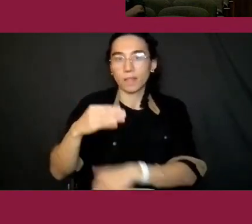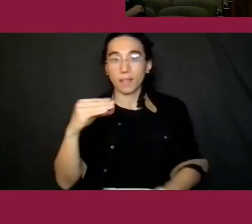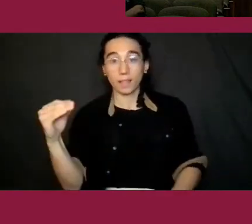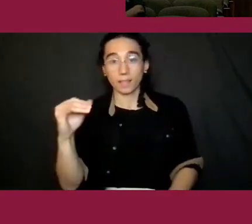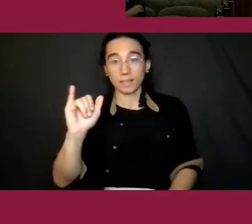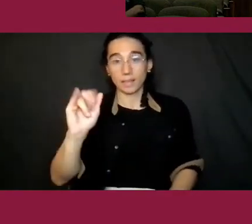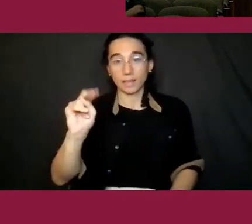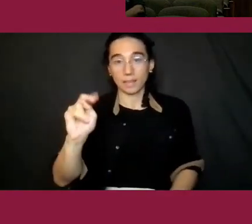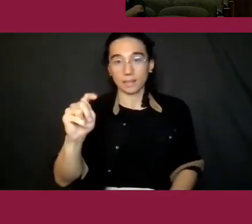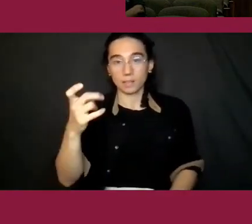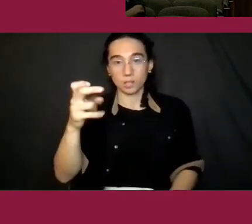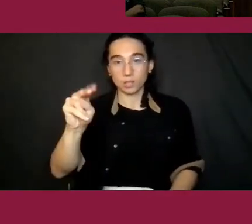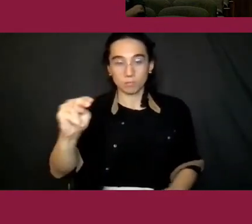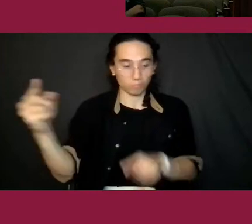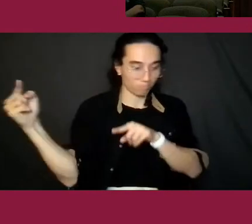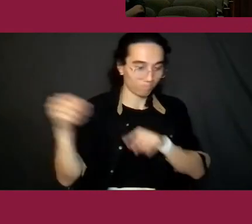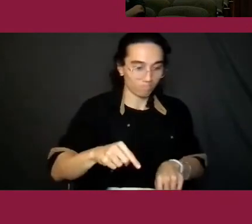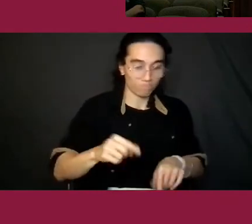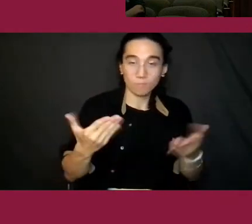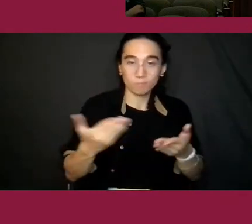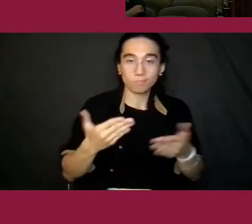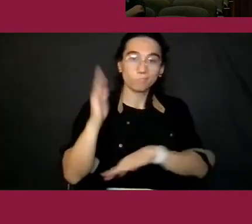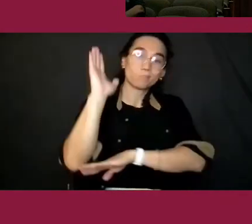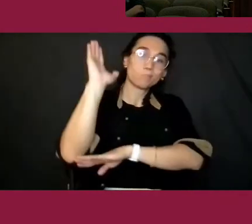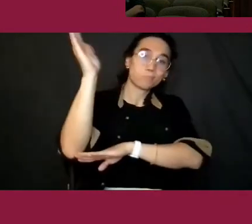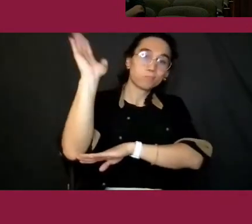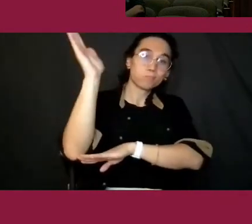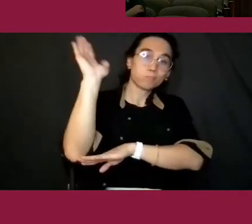gave a presentation to a couple of our cabinet,